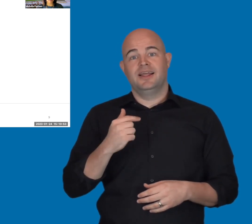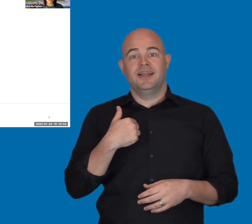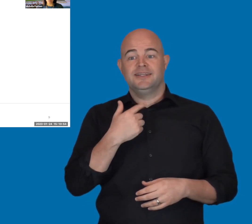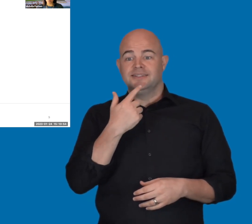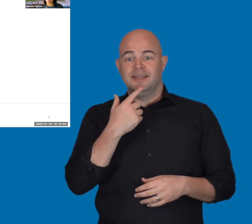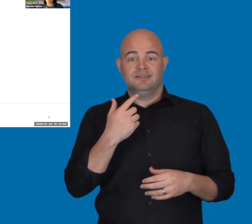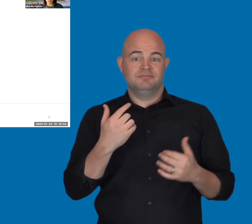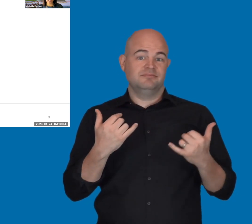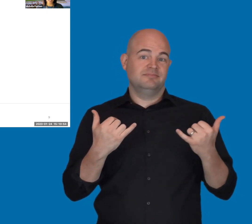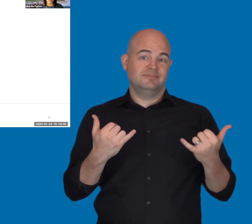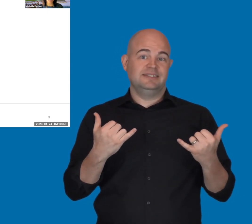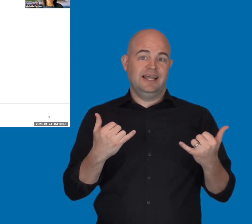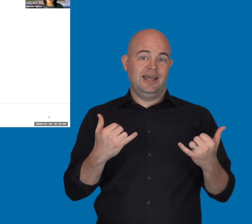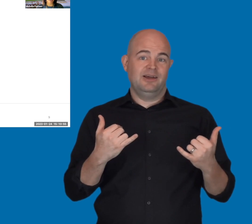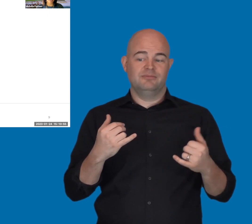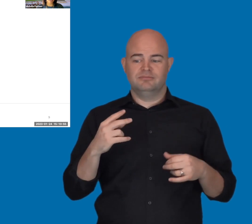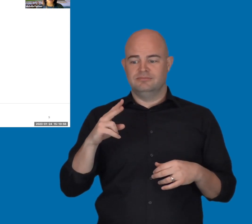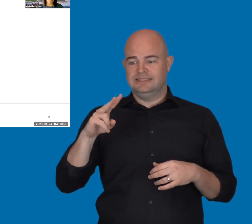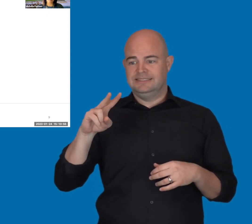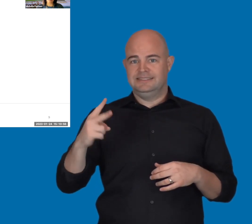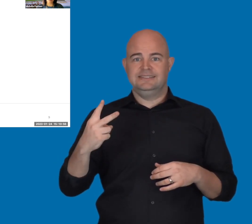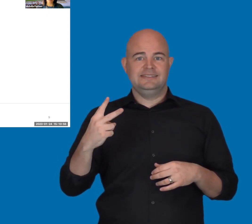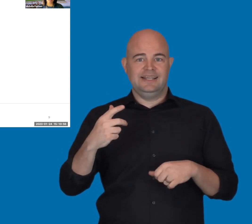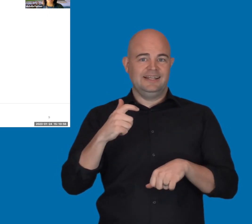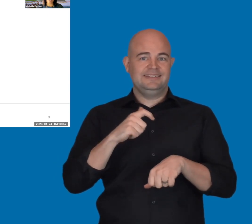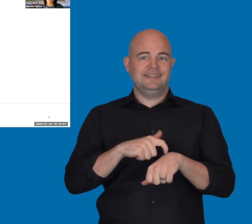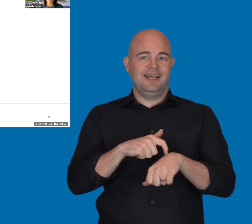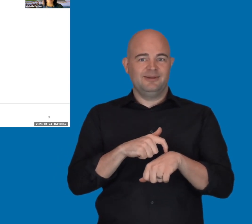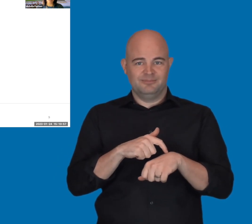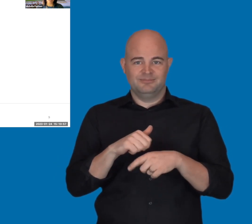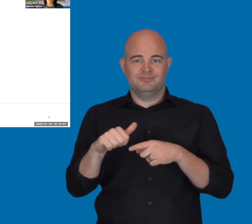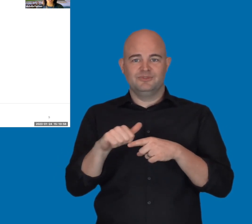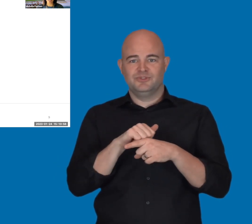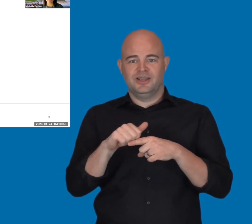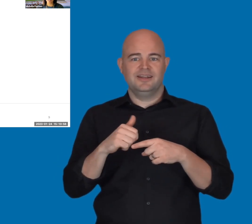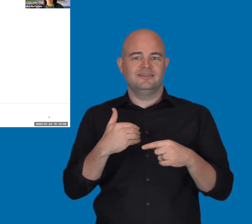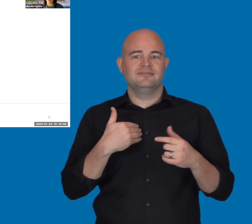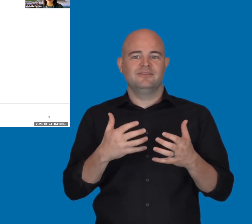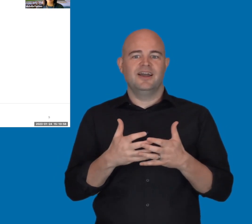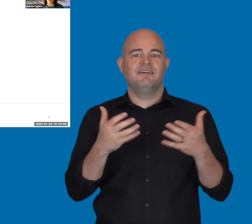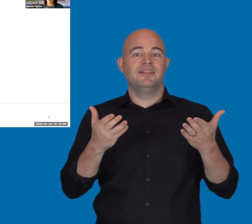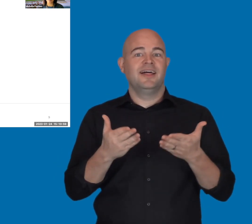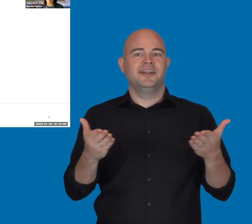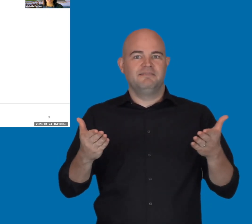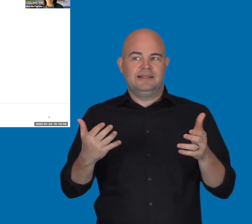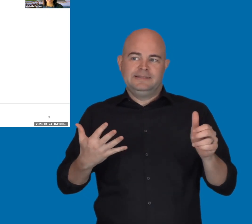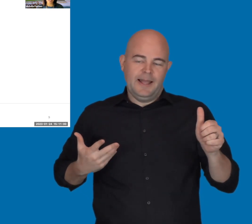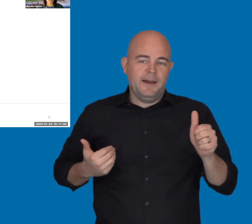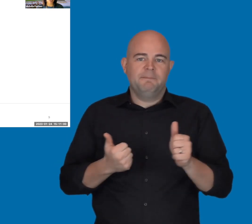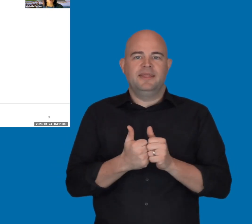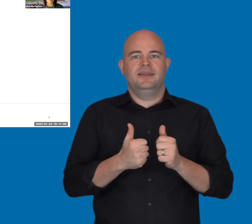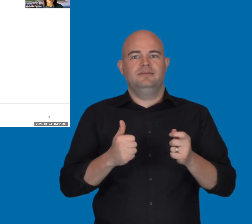And then the other thing that we're happy to say too is it's just another way for us to support our students.